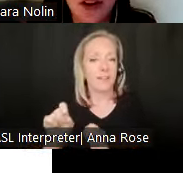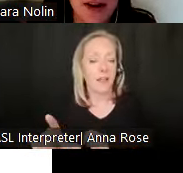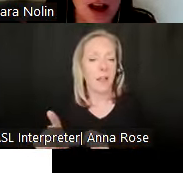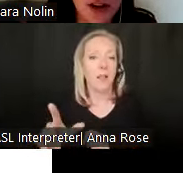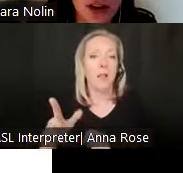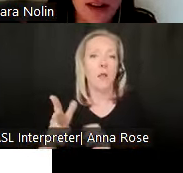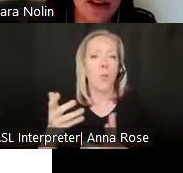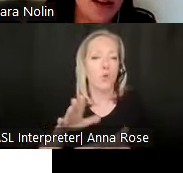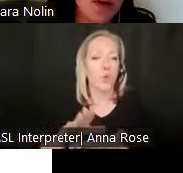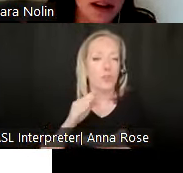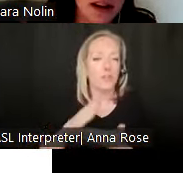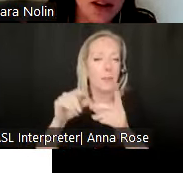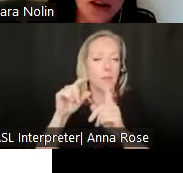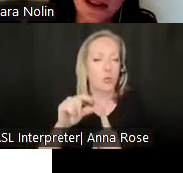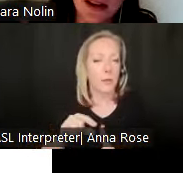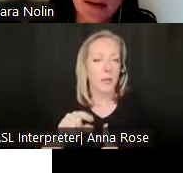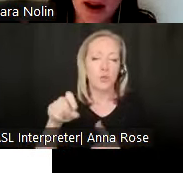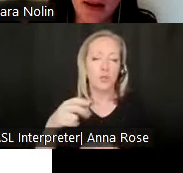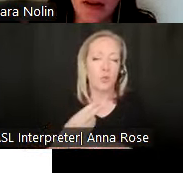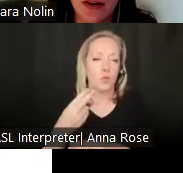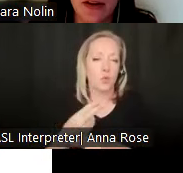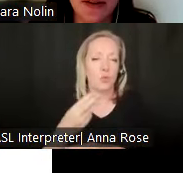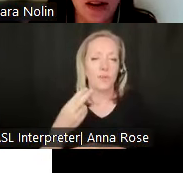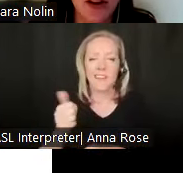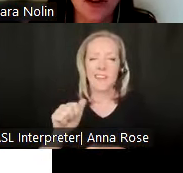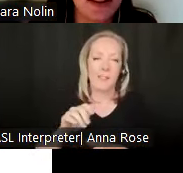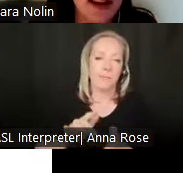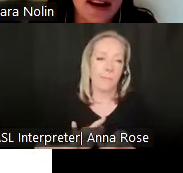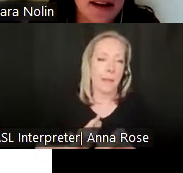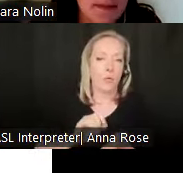the terminology that you would need to use it in a medical or psychological setting.